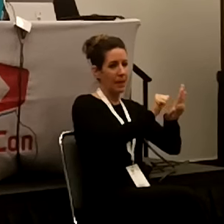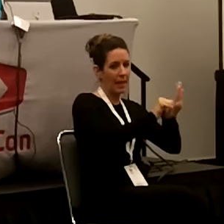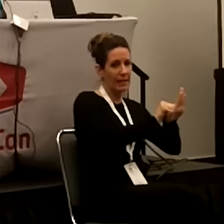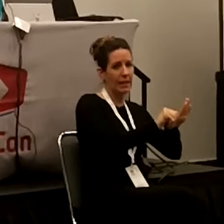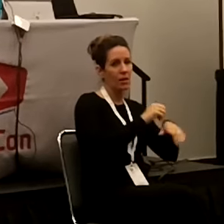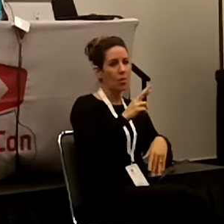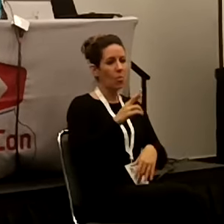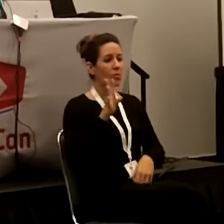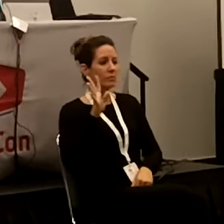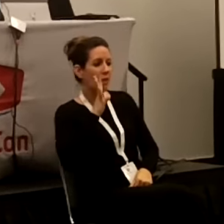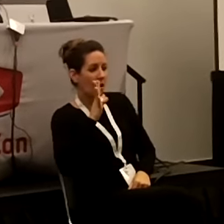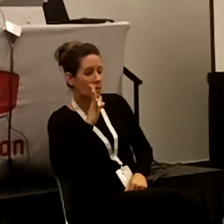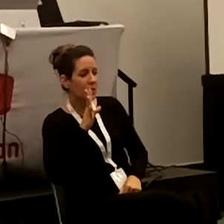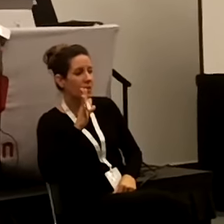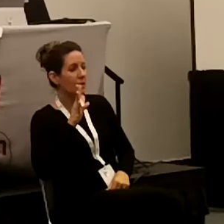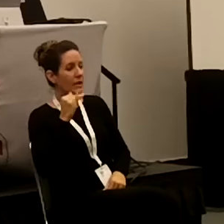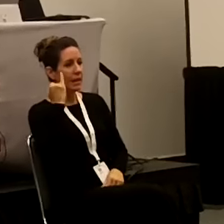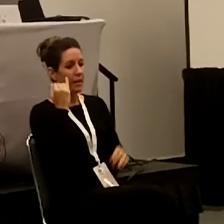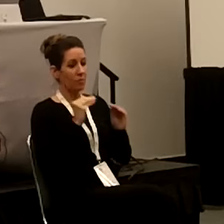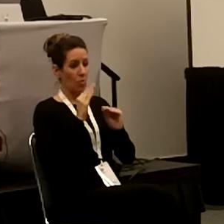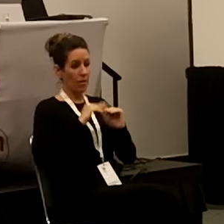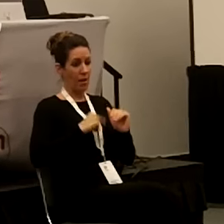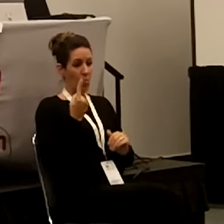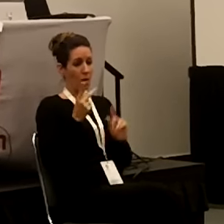that would be on there. If more than one person is talking,